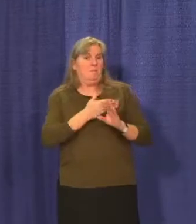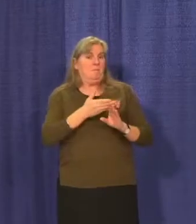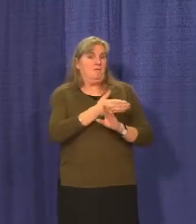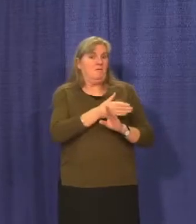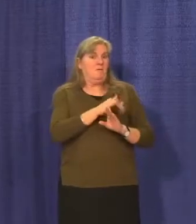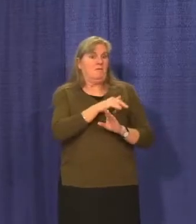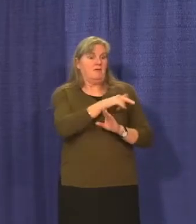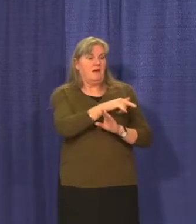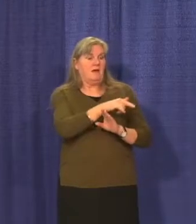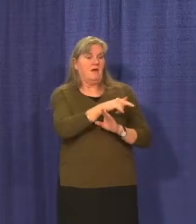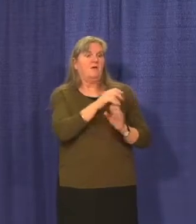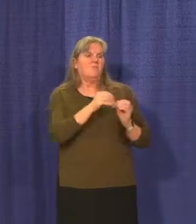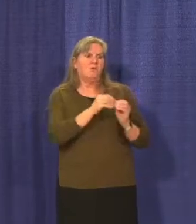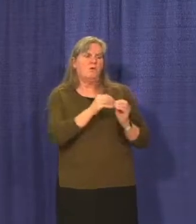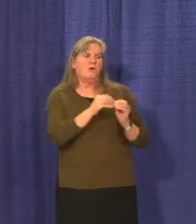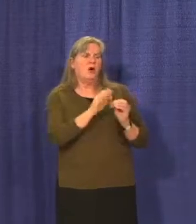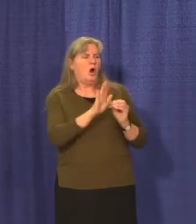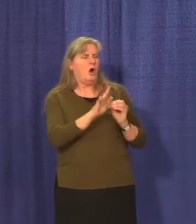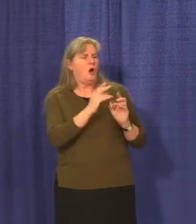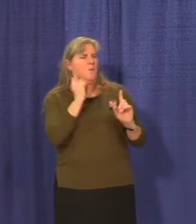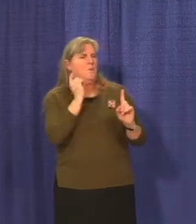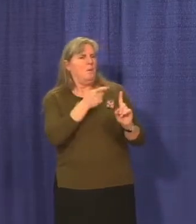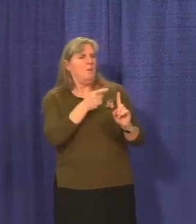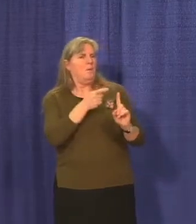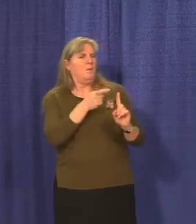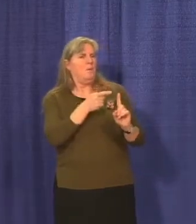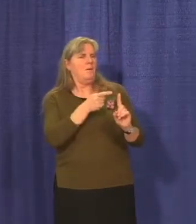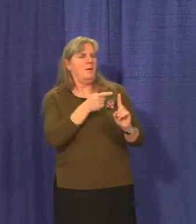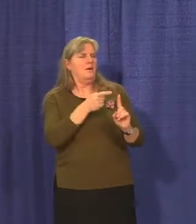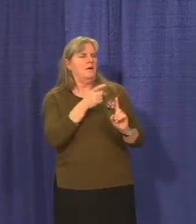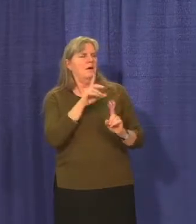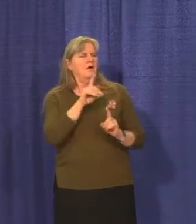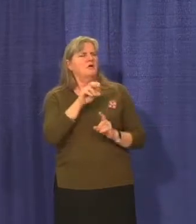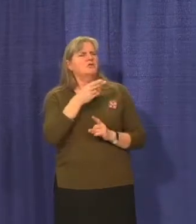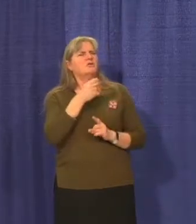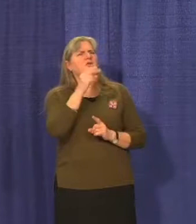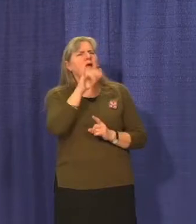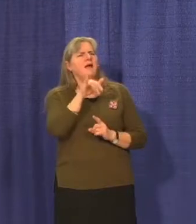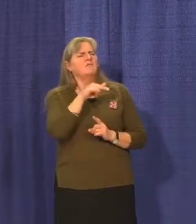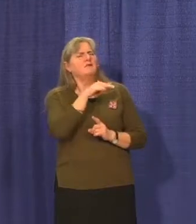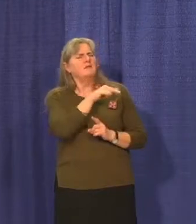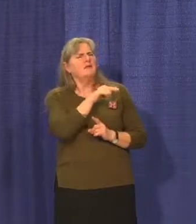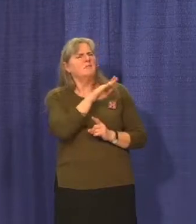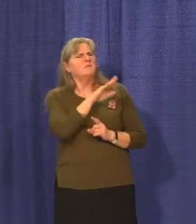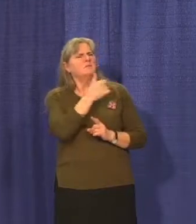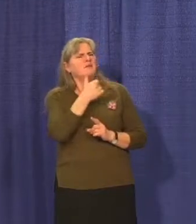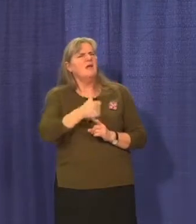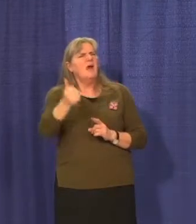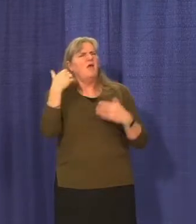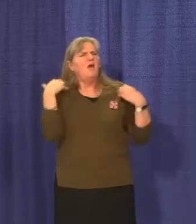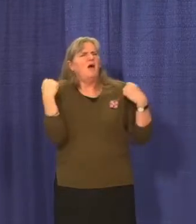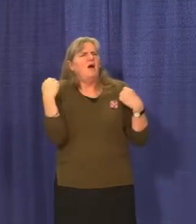before that was more the message. I think she said something about, that she felt that these